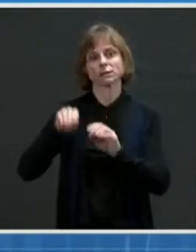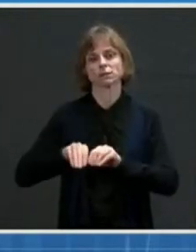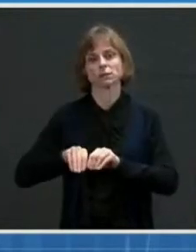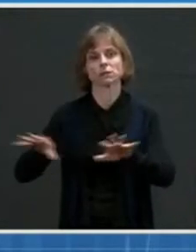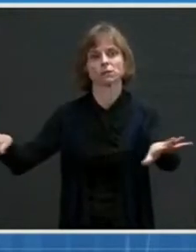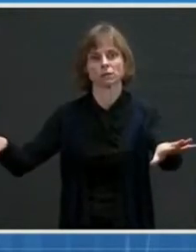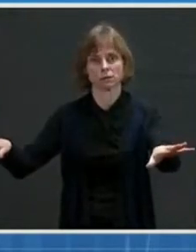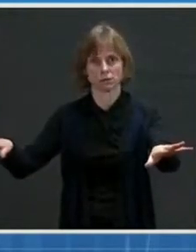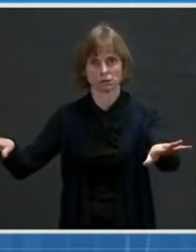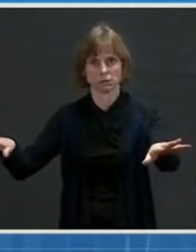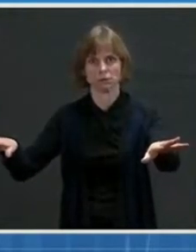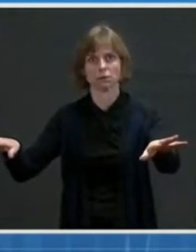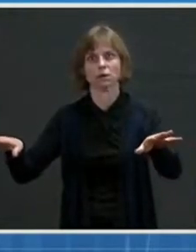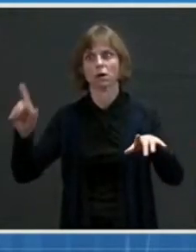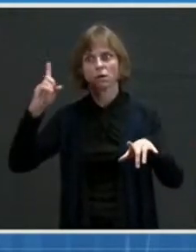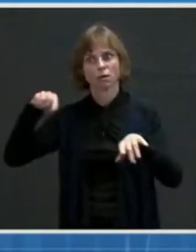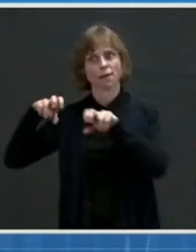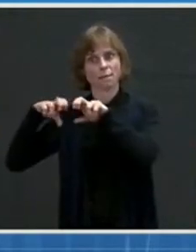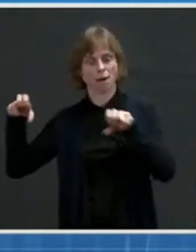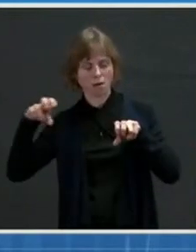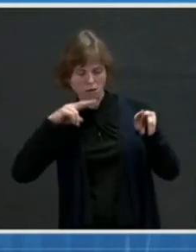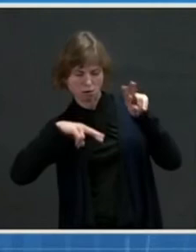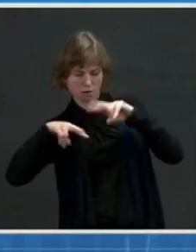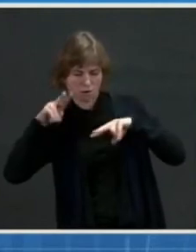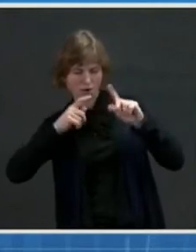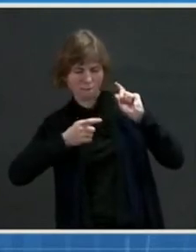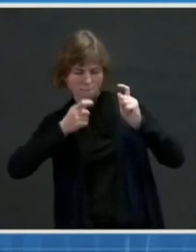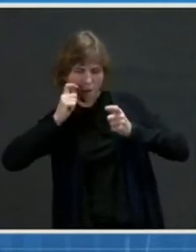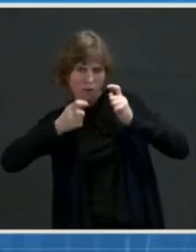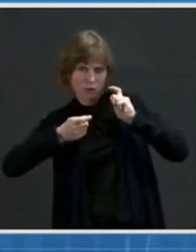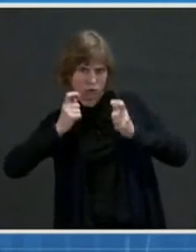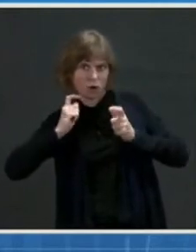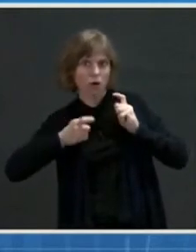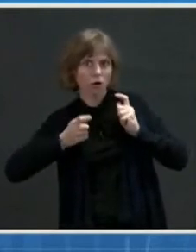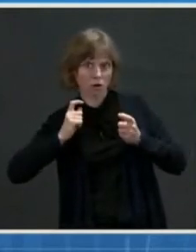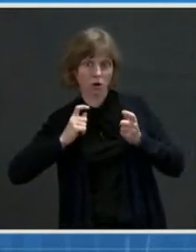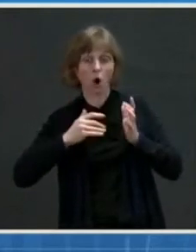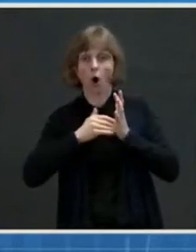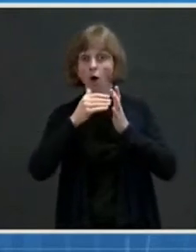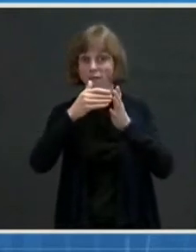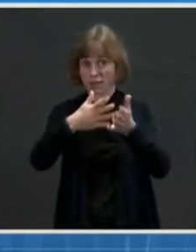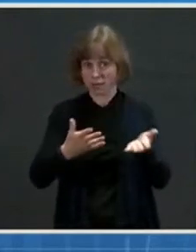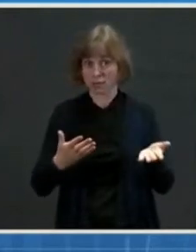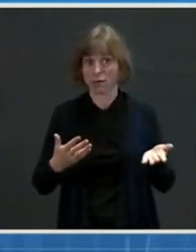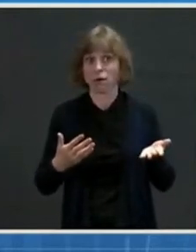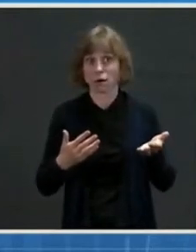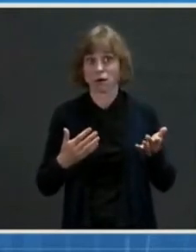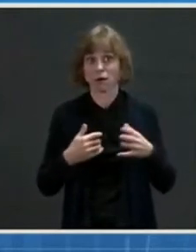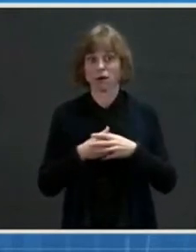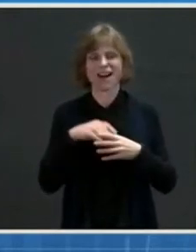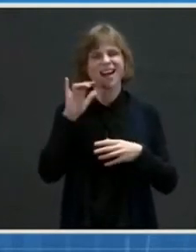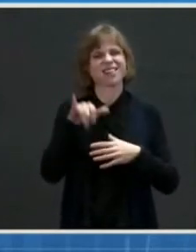AS THE NOW VERY COMMON PREPRINT